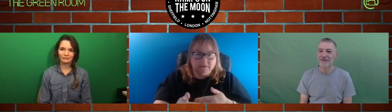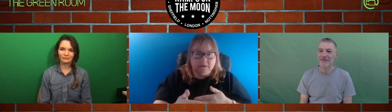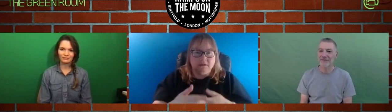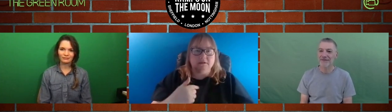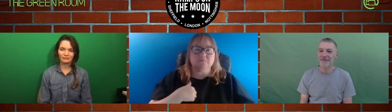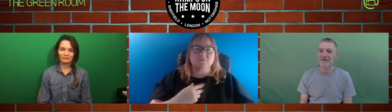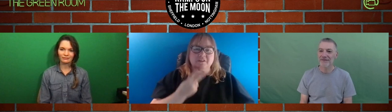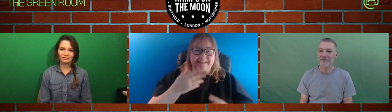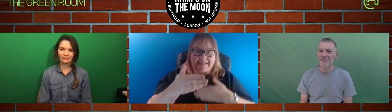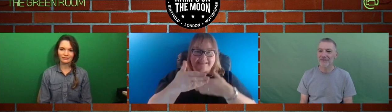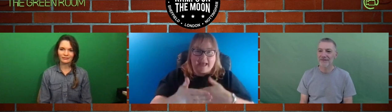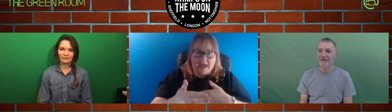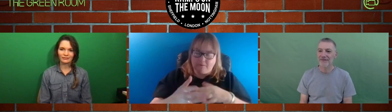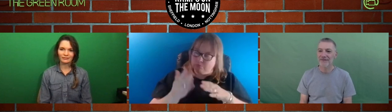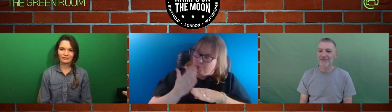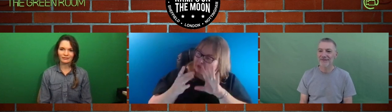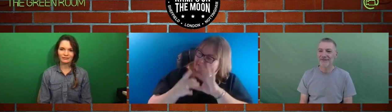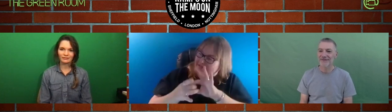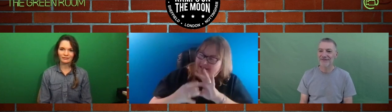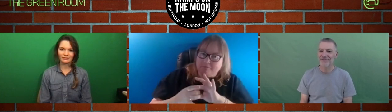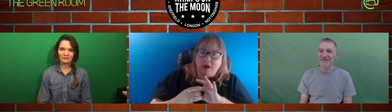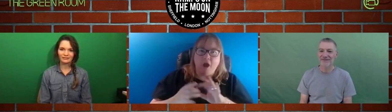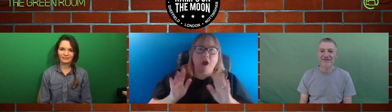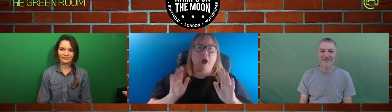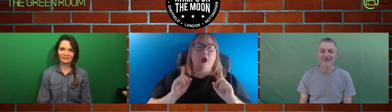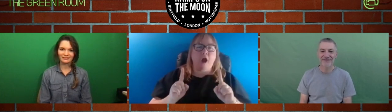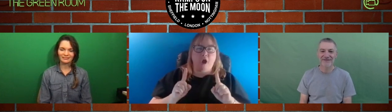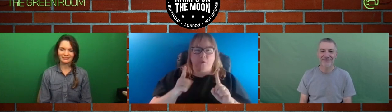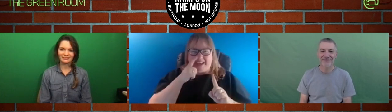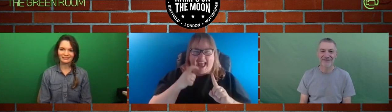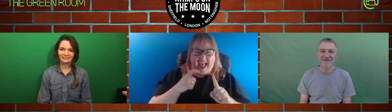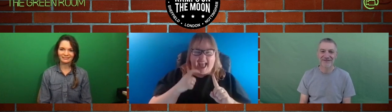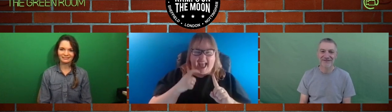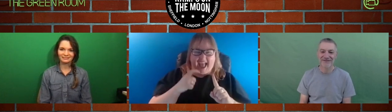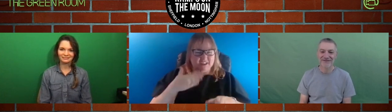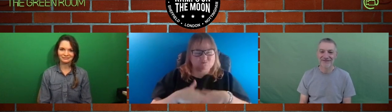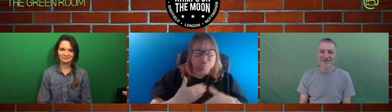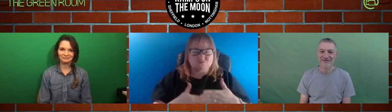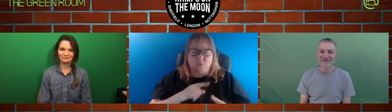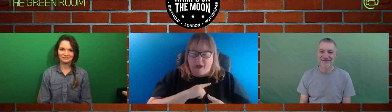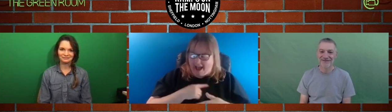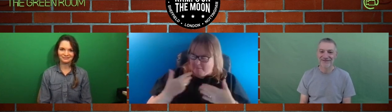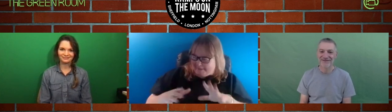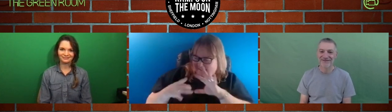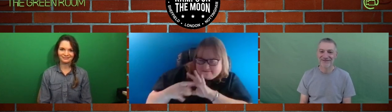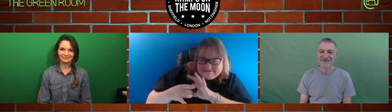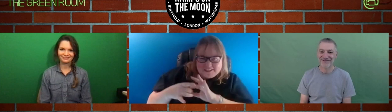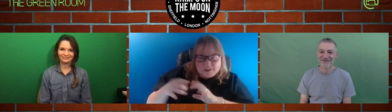together and I was like, oh, we've got this. Me and Rebekah work really well together we know what's going to happen